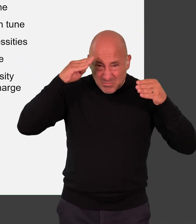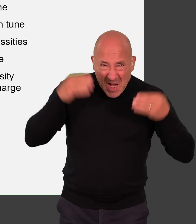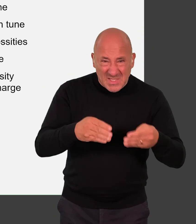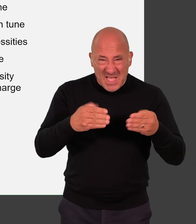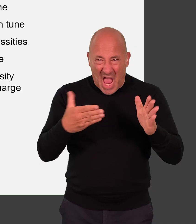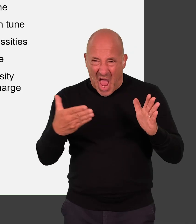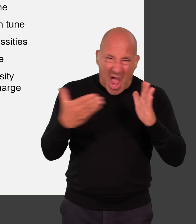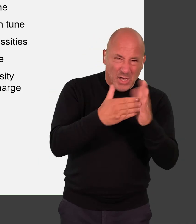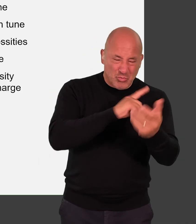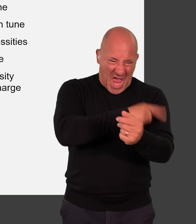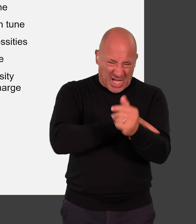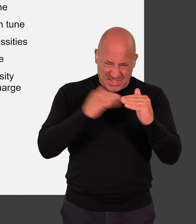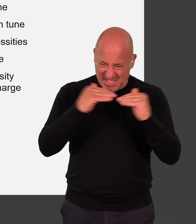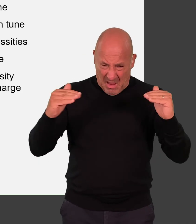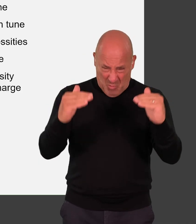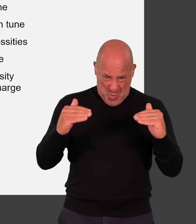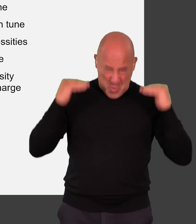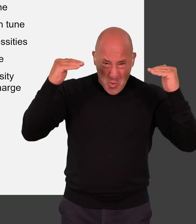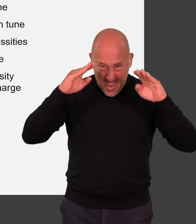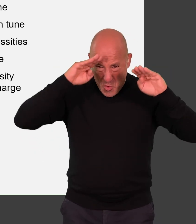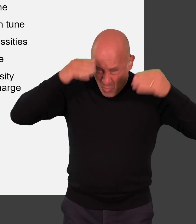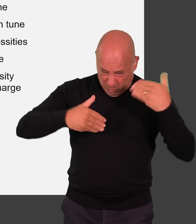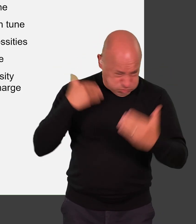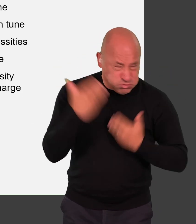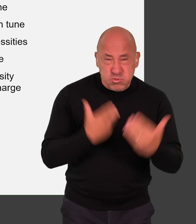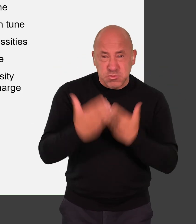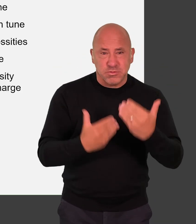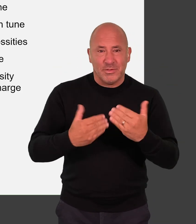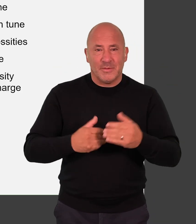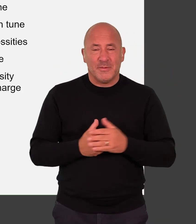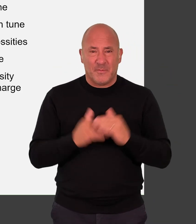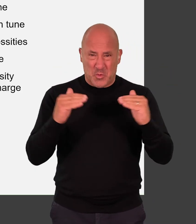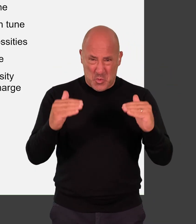where they spend extra energy at a high intensity level.